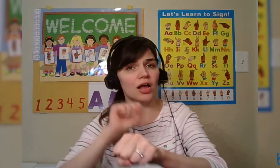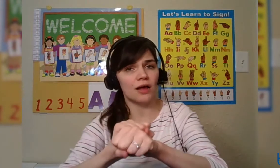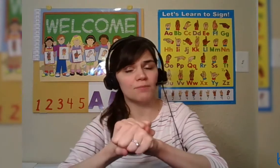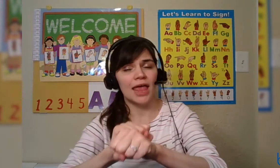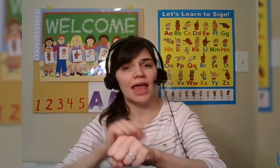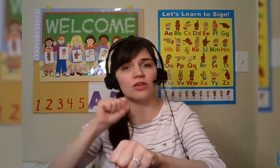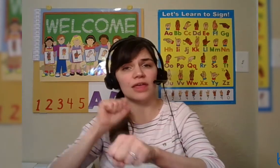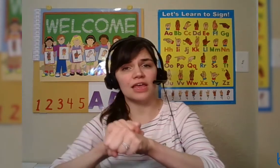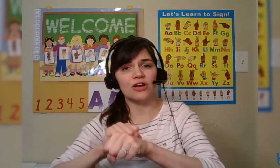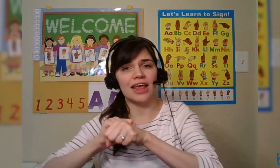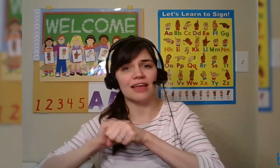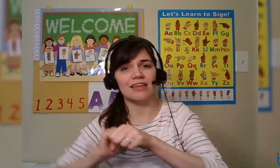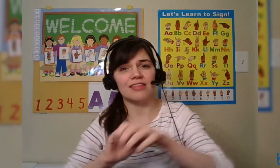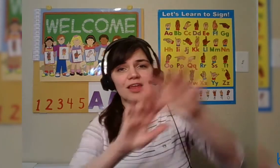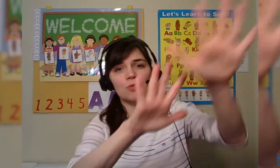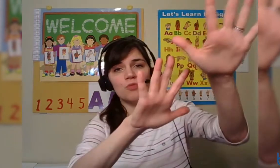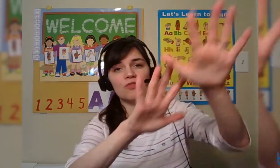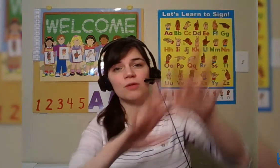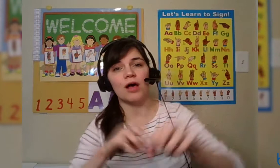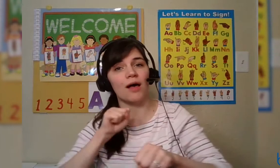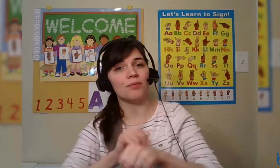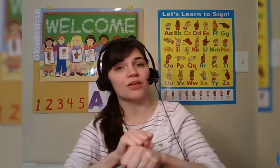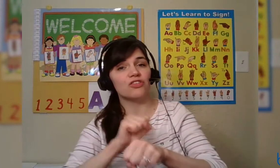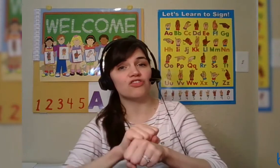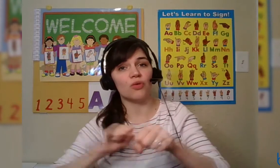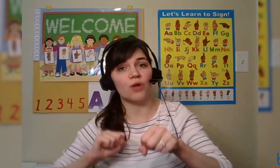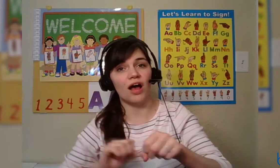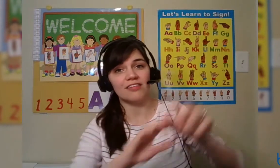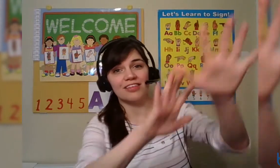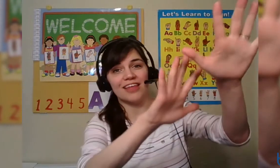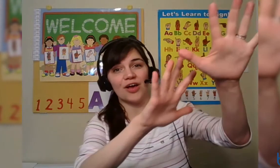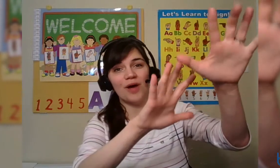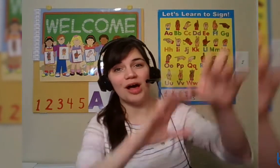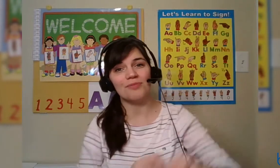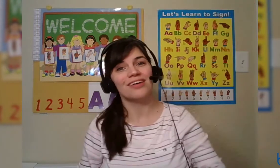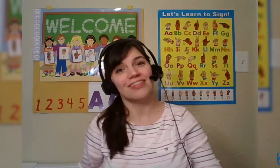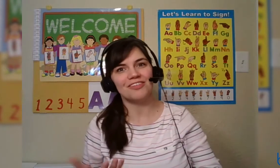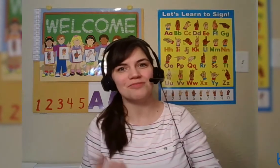You'll hit your hand and then move them up to show rocks that go up. That's a